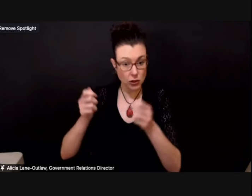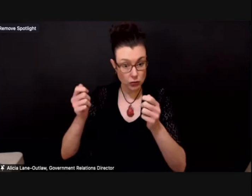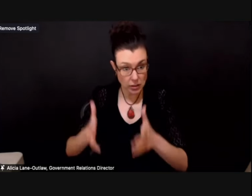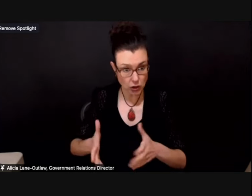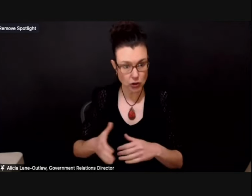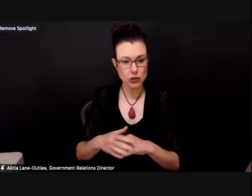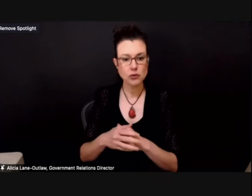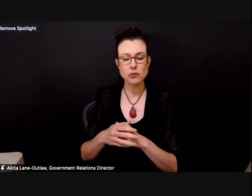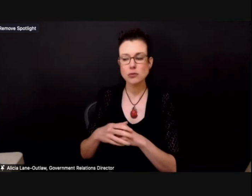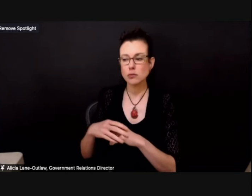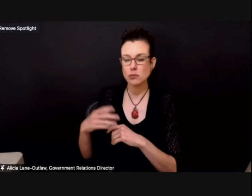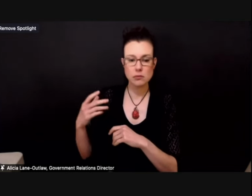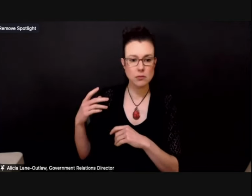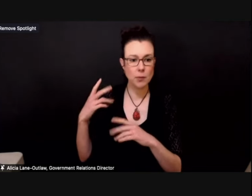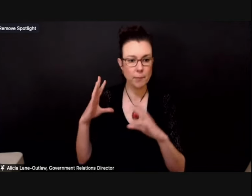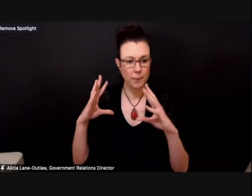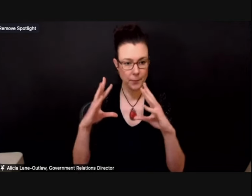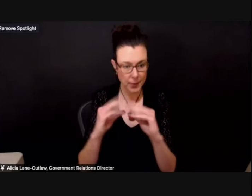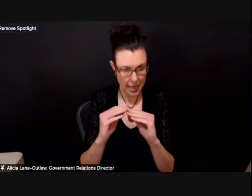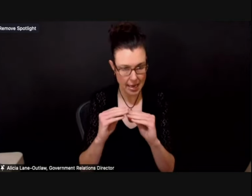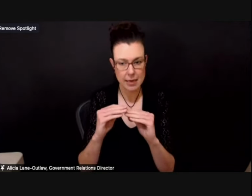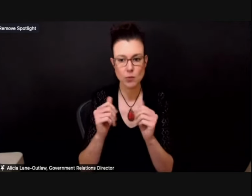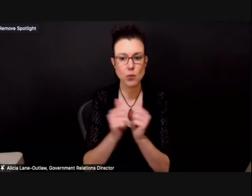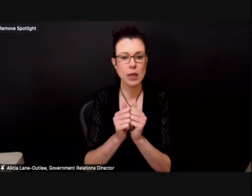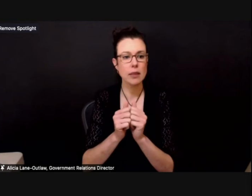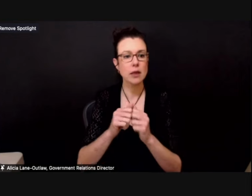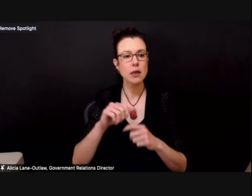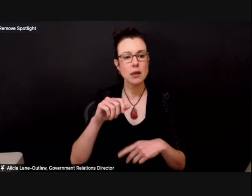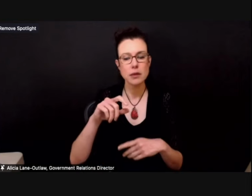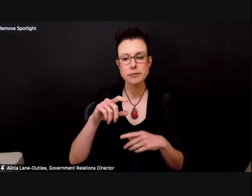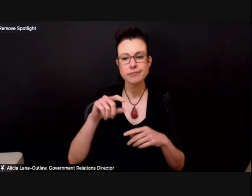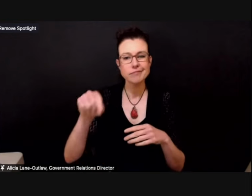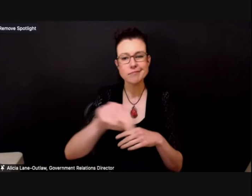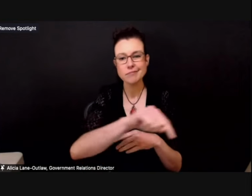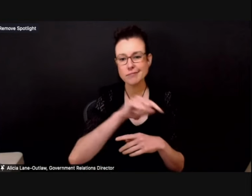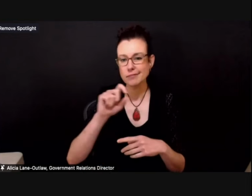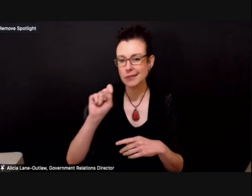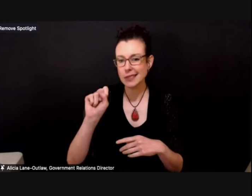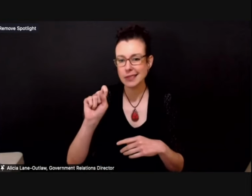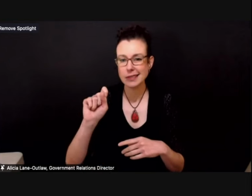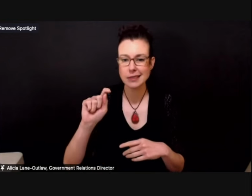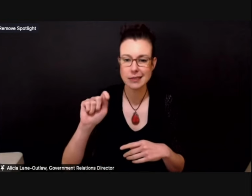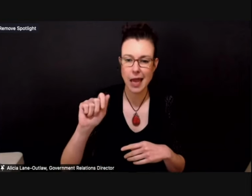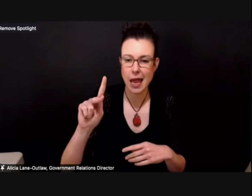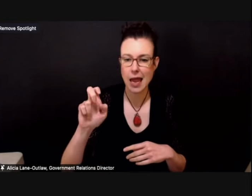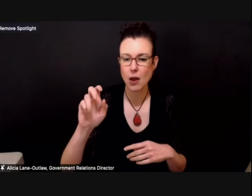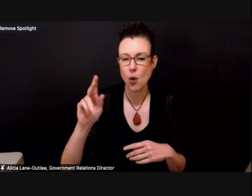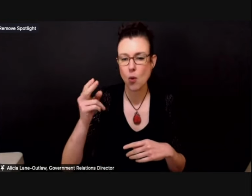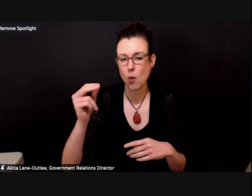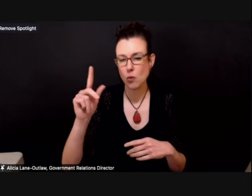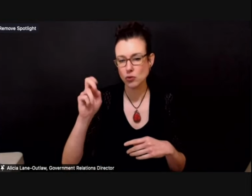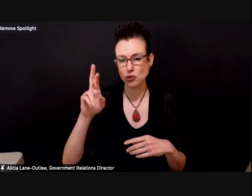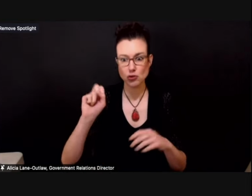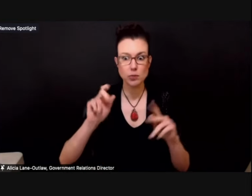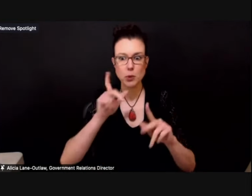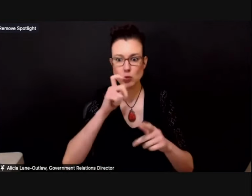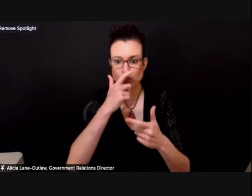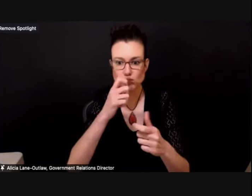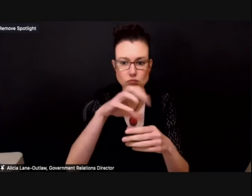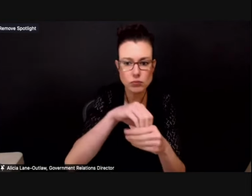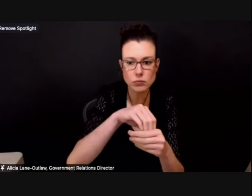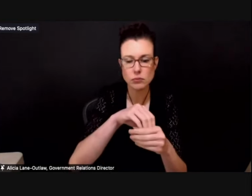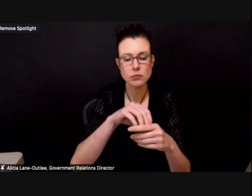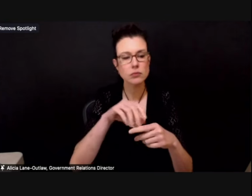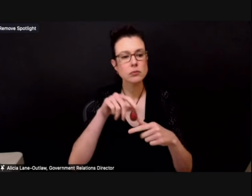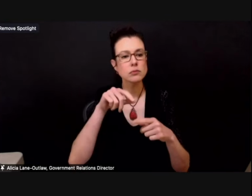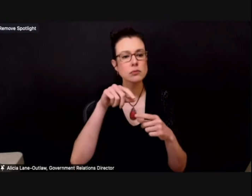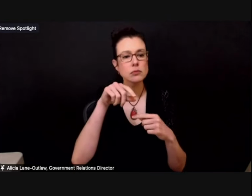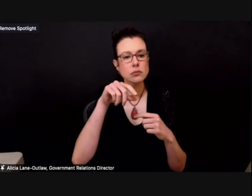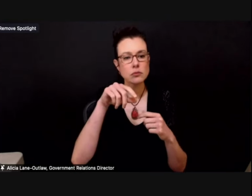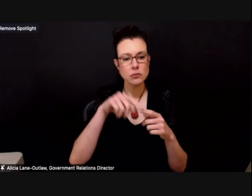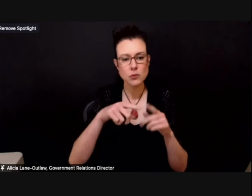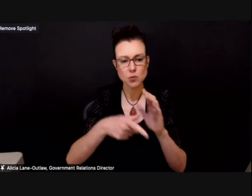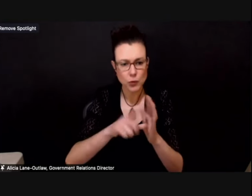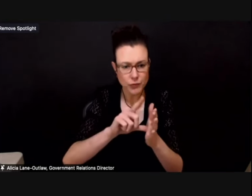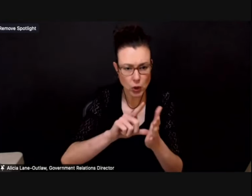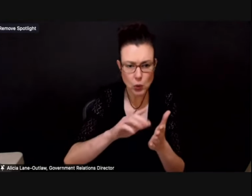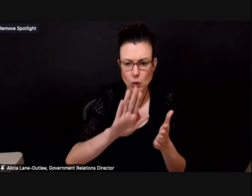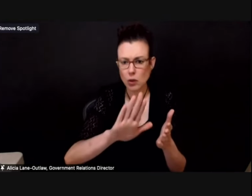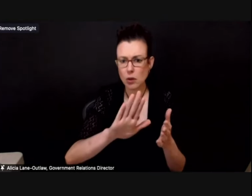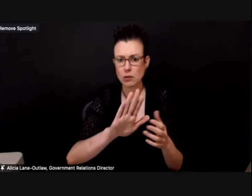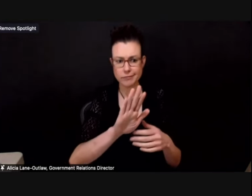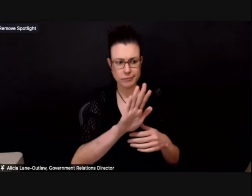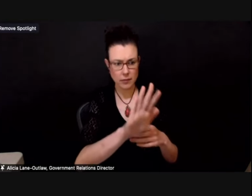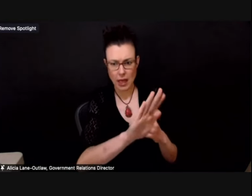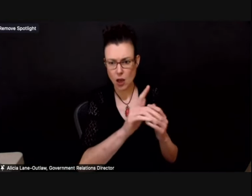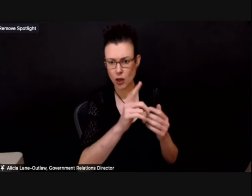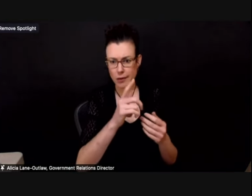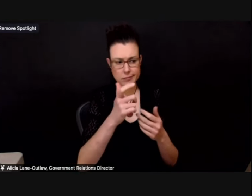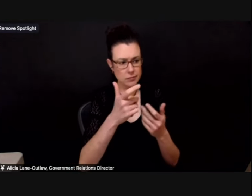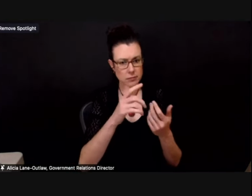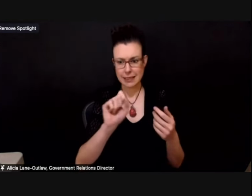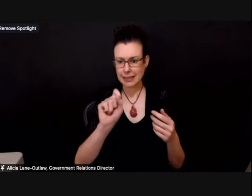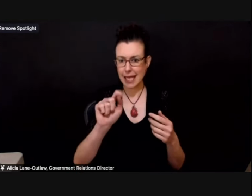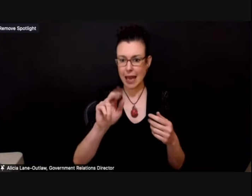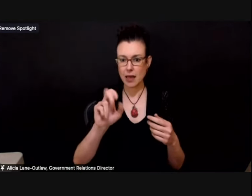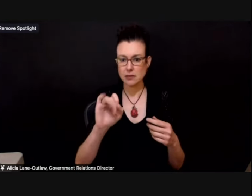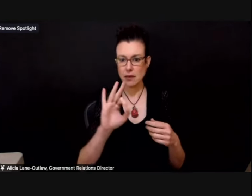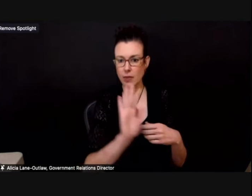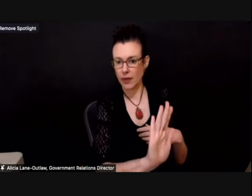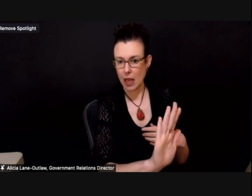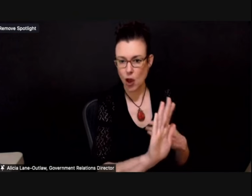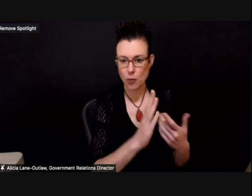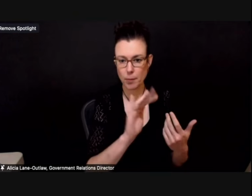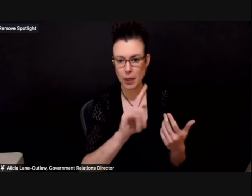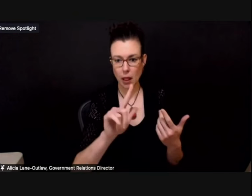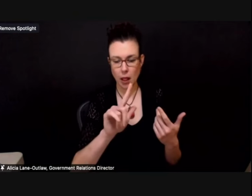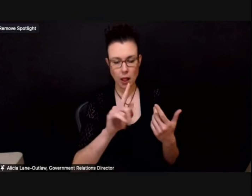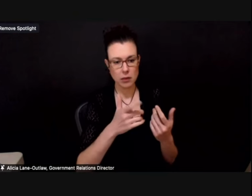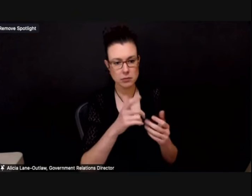met with stakeholders to review legislation status and explore